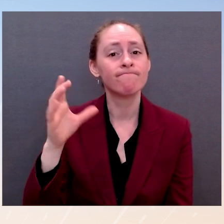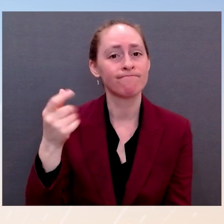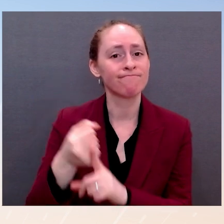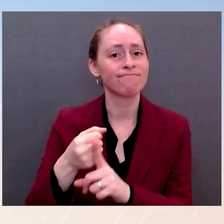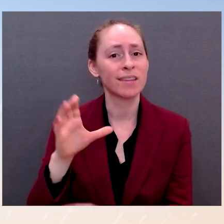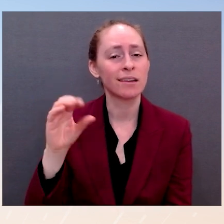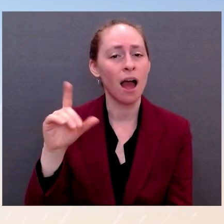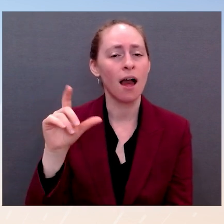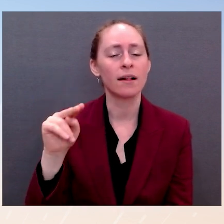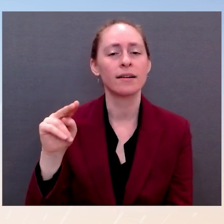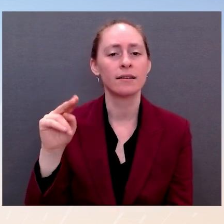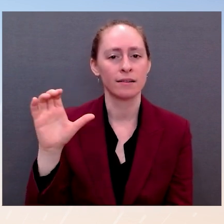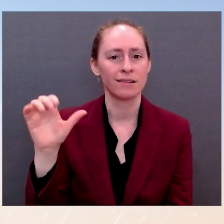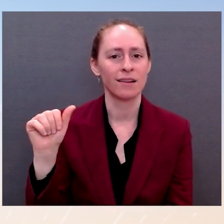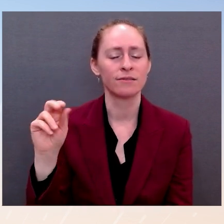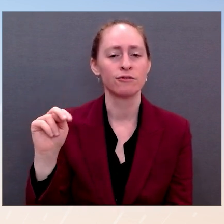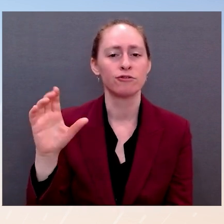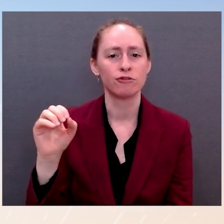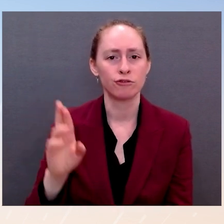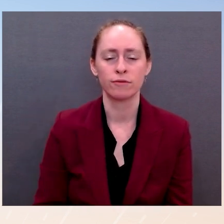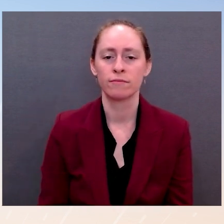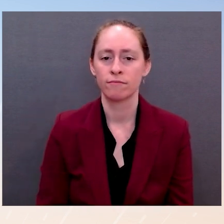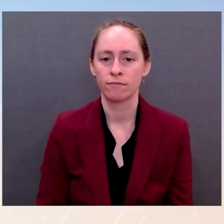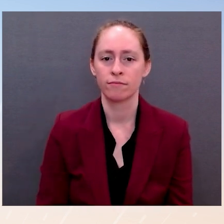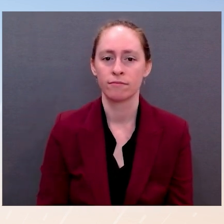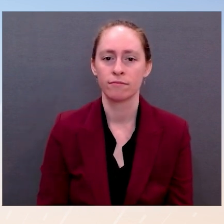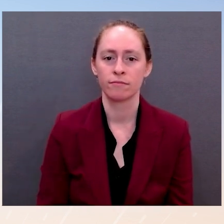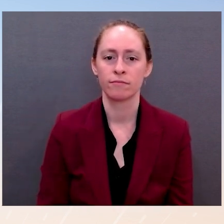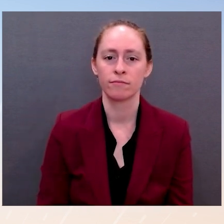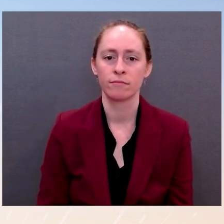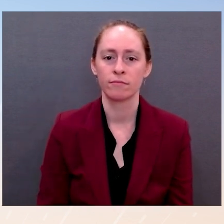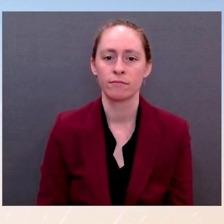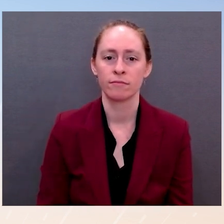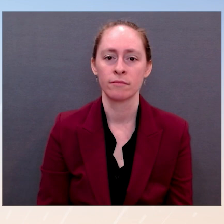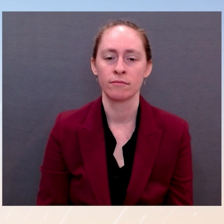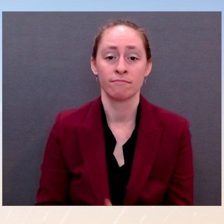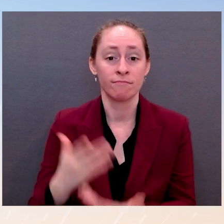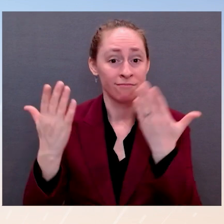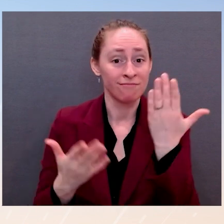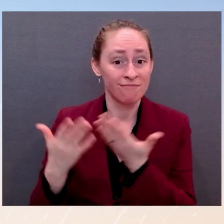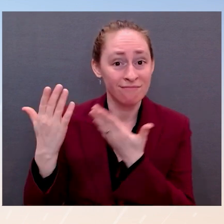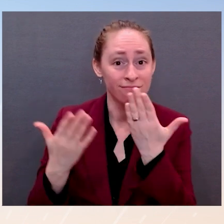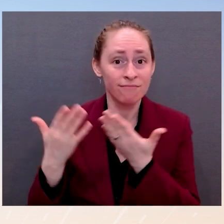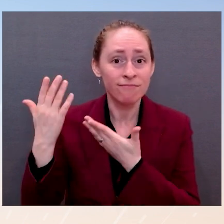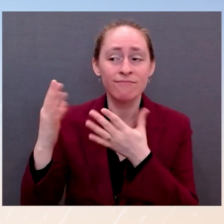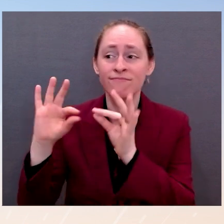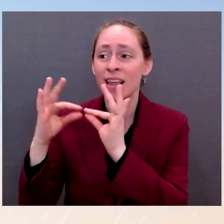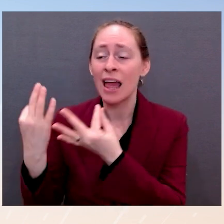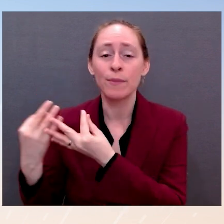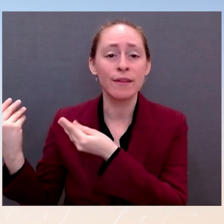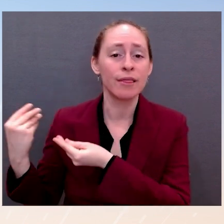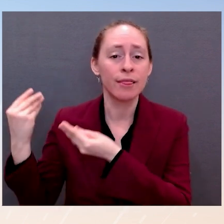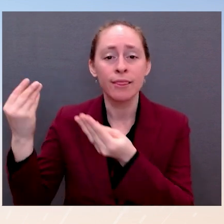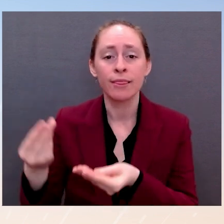and that it's related to the DNA that you may carry that you may have inherited from your parents and your family.